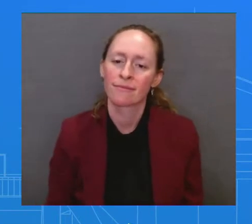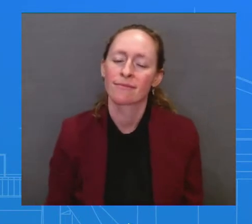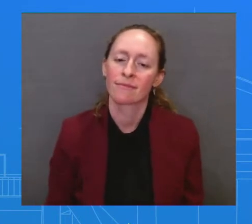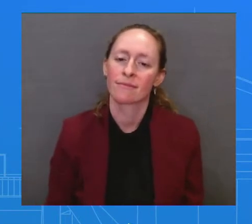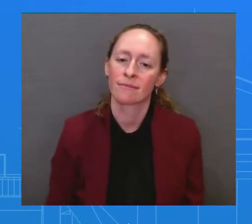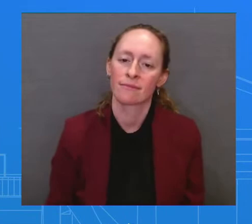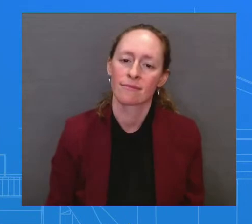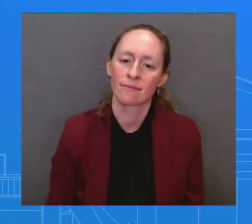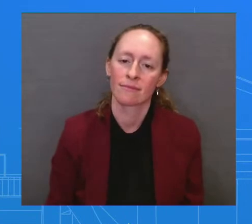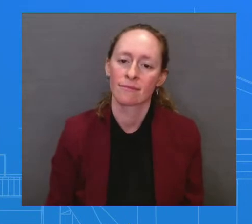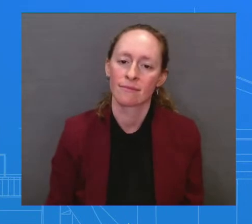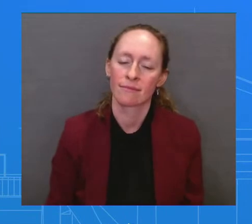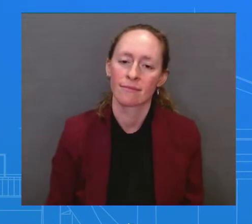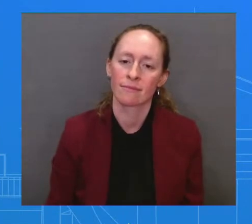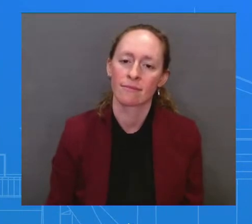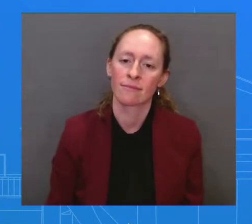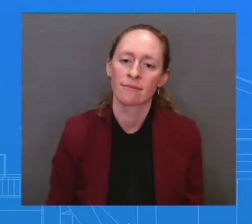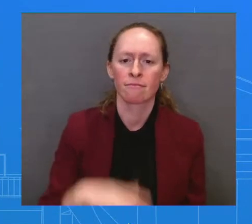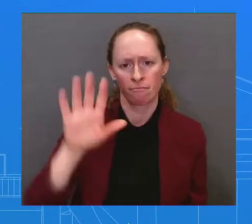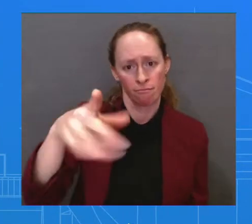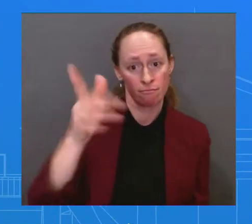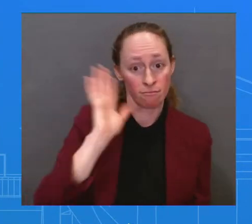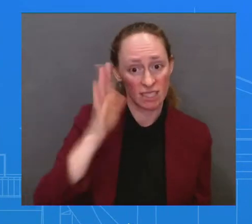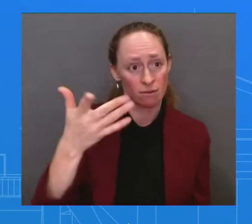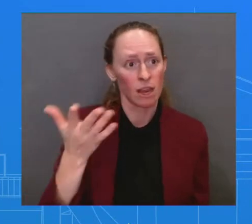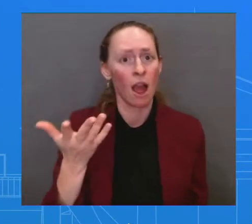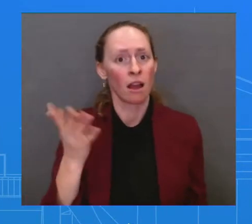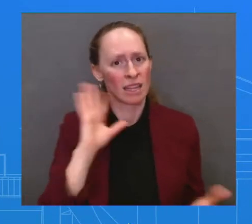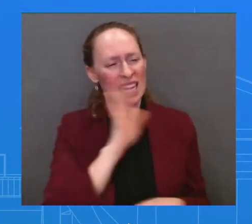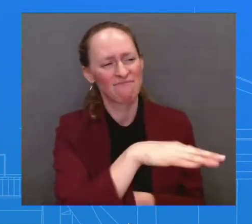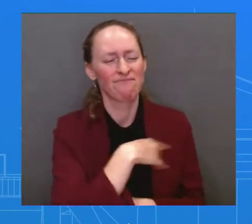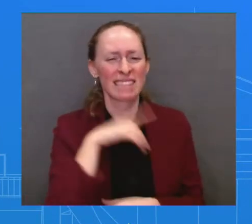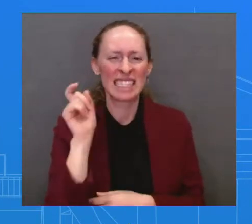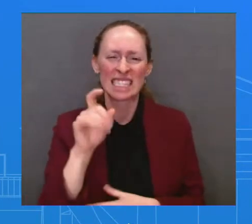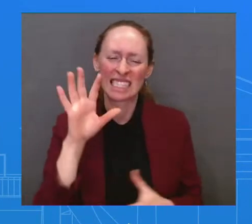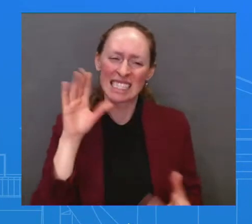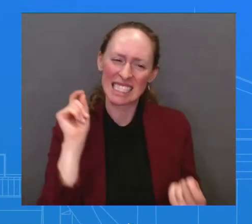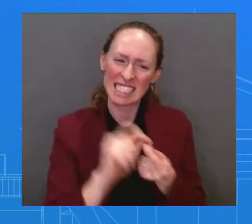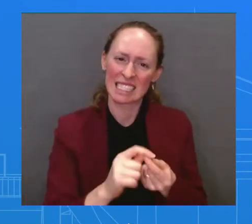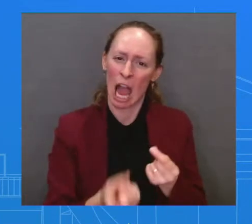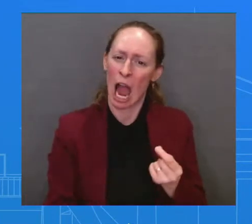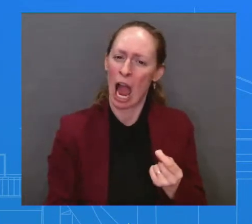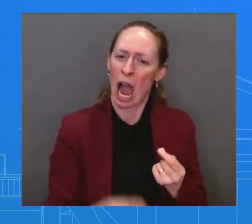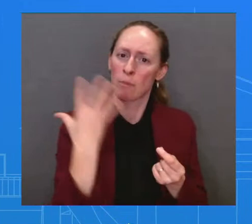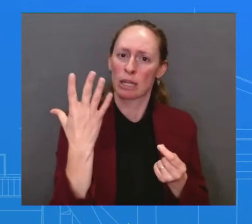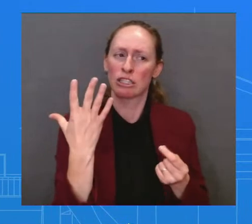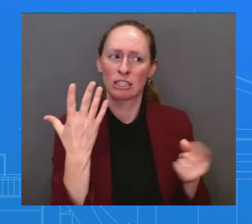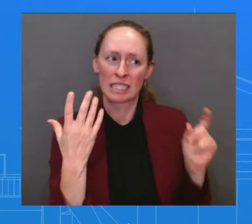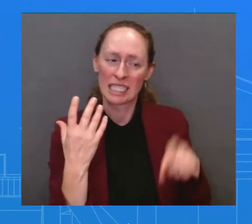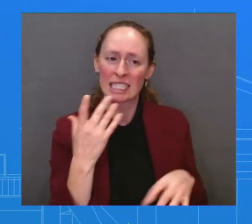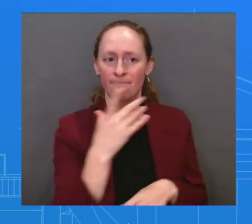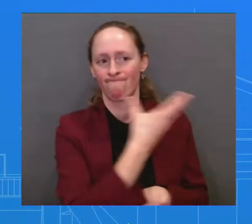can win the war, not just sustain the war? And what timeline are you sharing with them? Mr. Sullivan: Well, we've put forward a proposal.